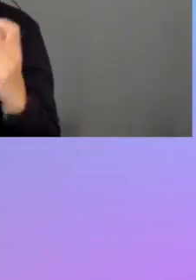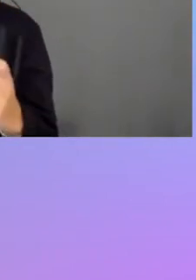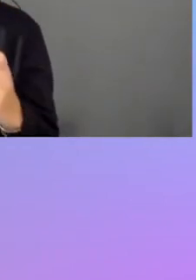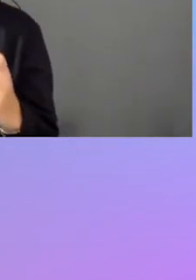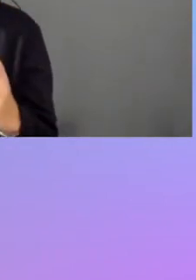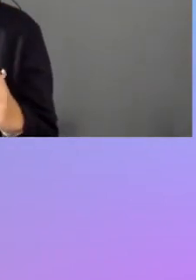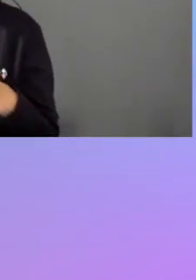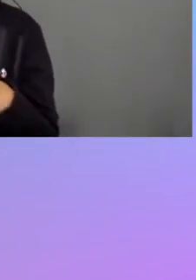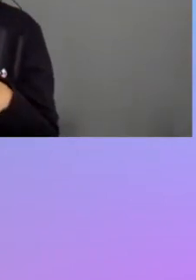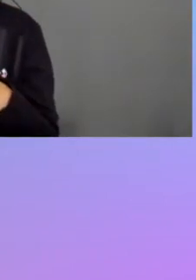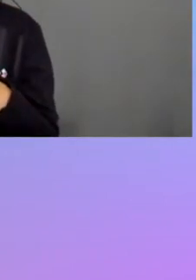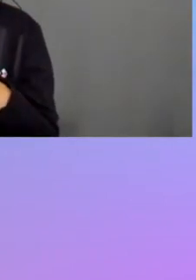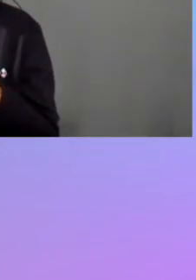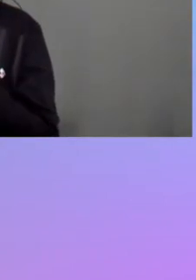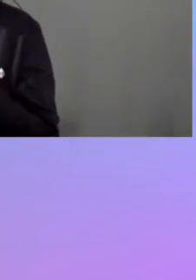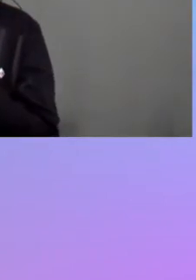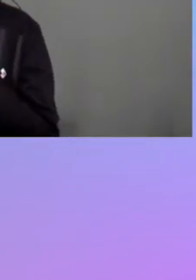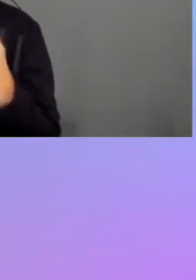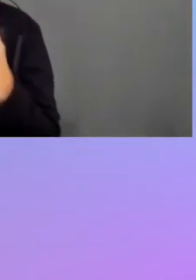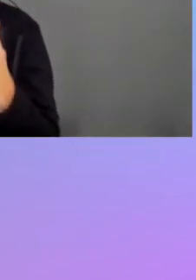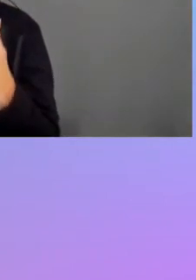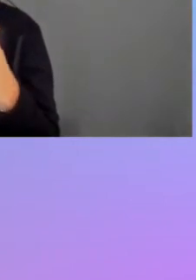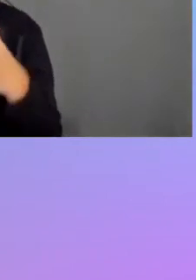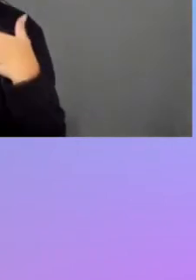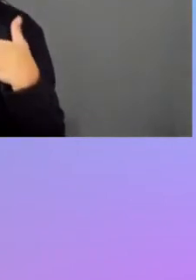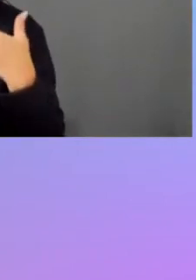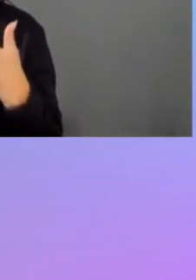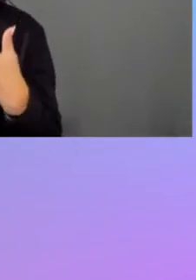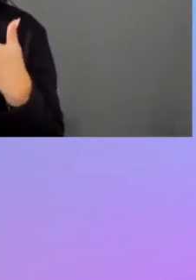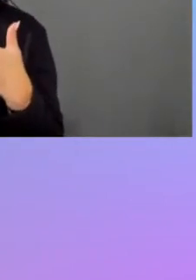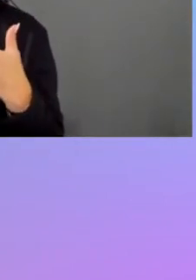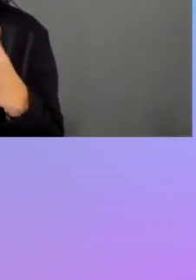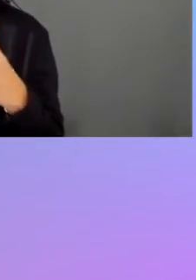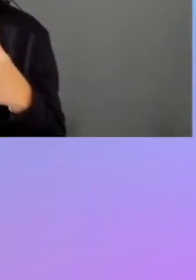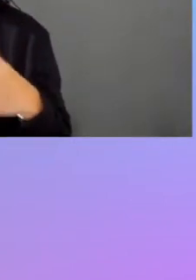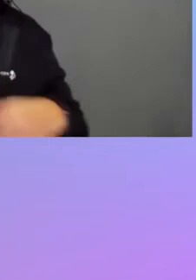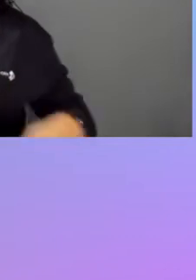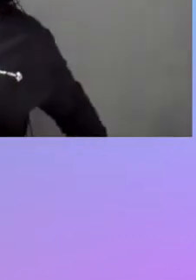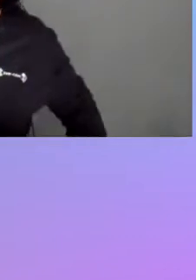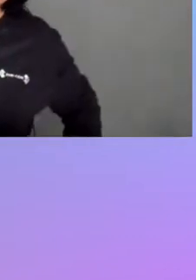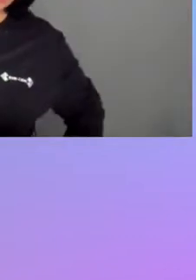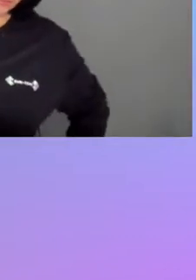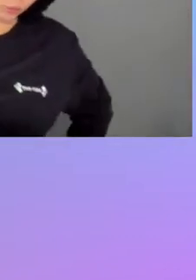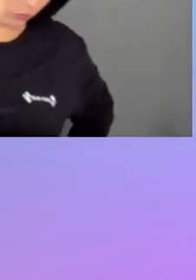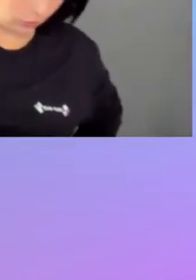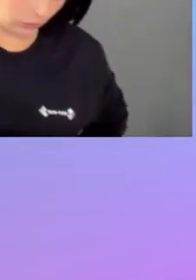it is possible that the ADA could apply, but because it's going to be specific, that's going to take longer than a 3